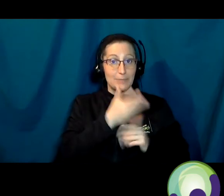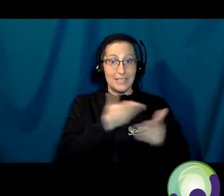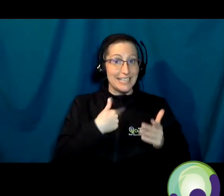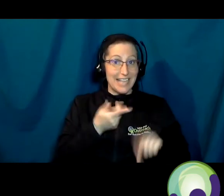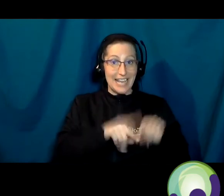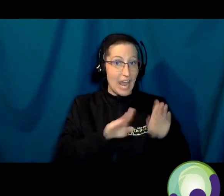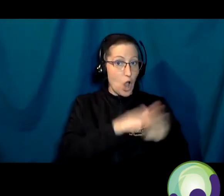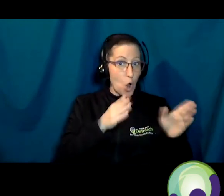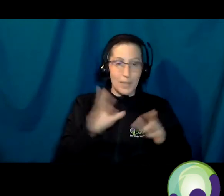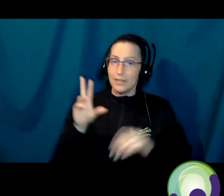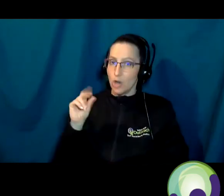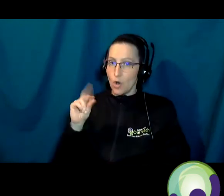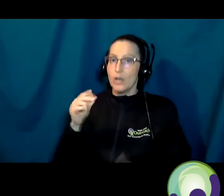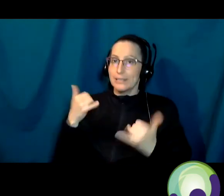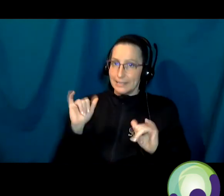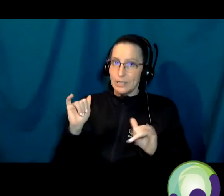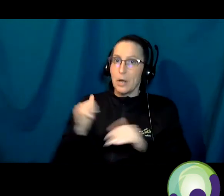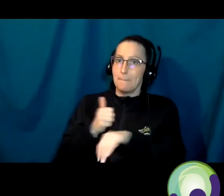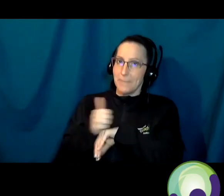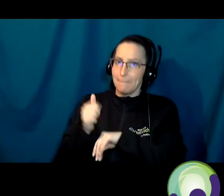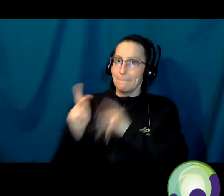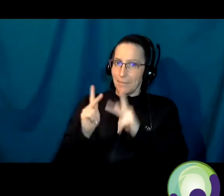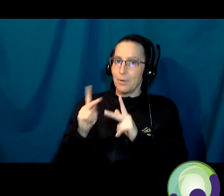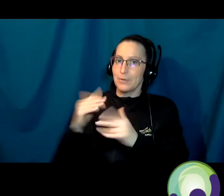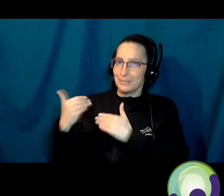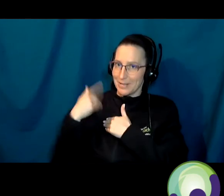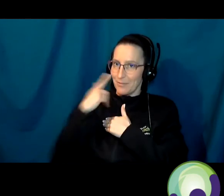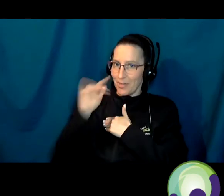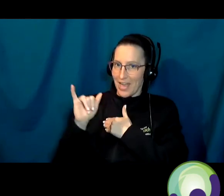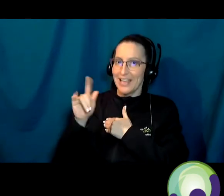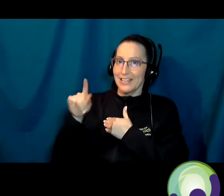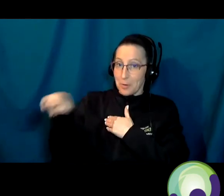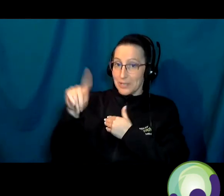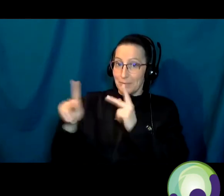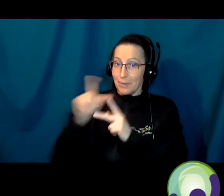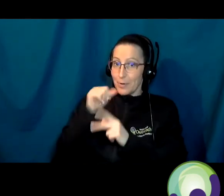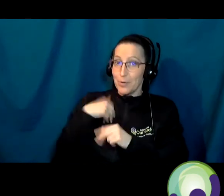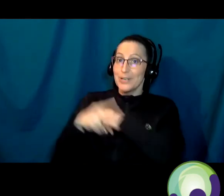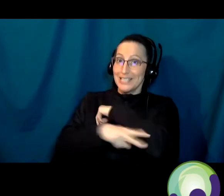have to blame the people responsible for that. And that's the people who steal merchandise.